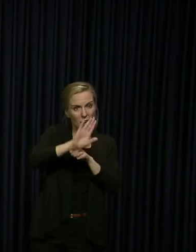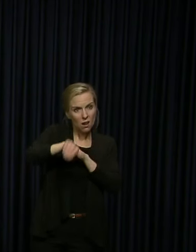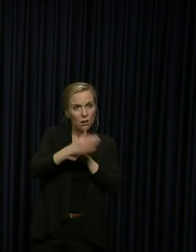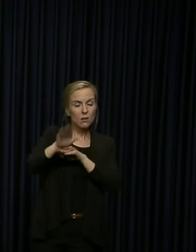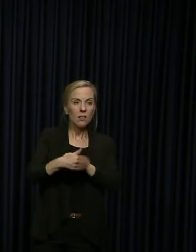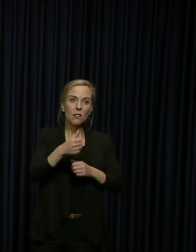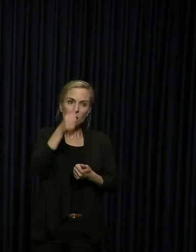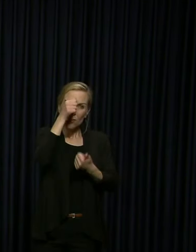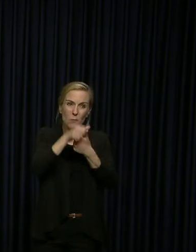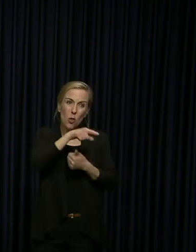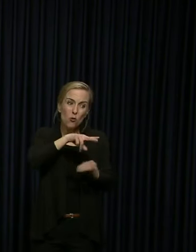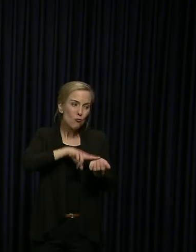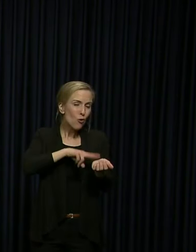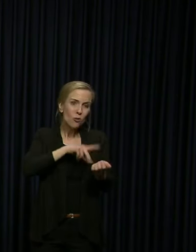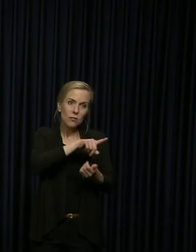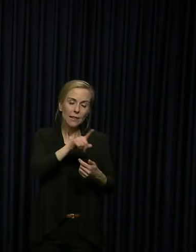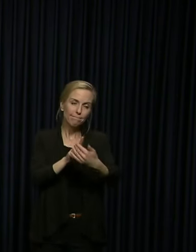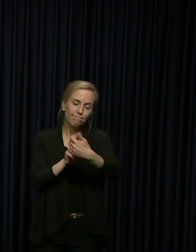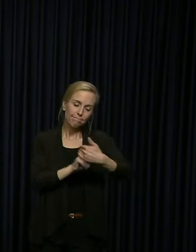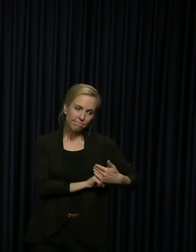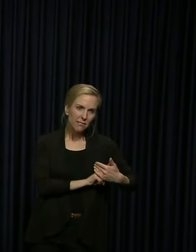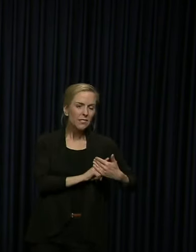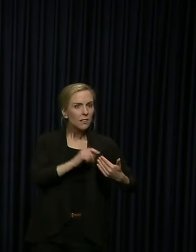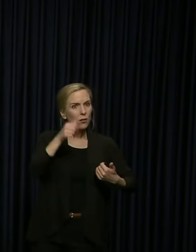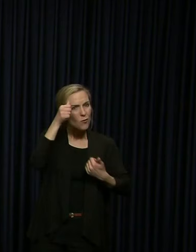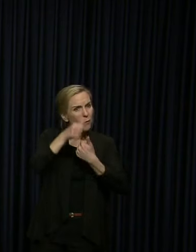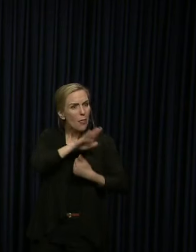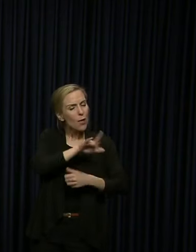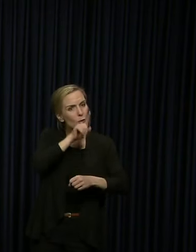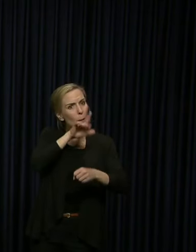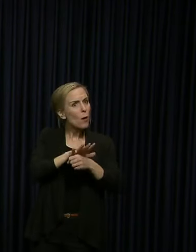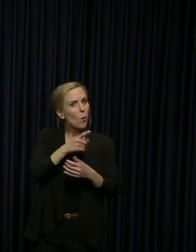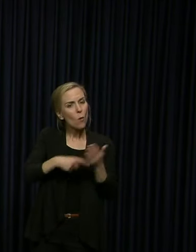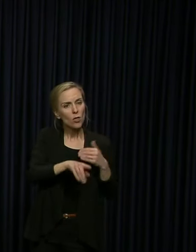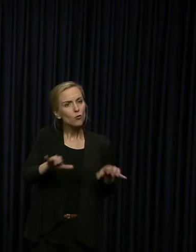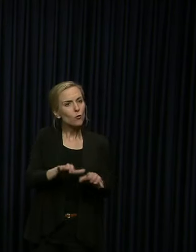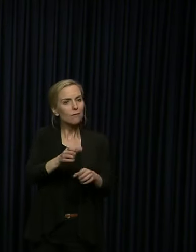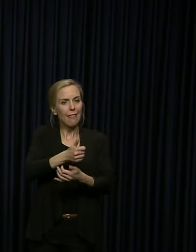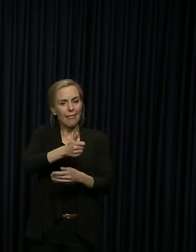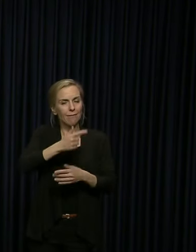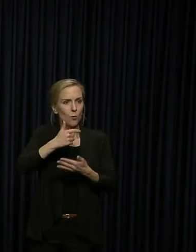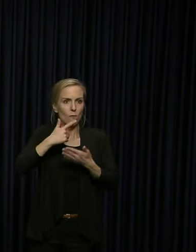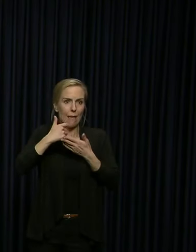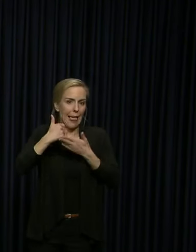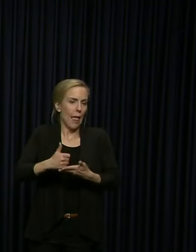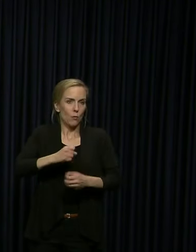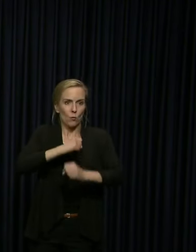IF WE HAD UNLIMITED TESTS, WE WOULD ABSOLUTELY LIKE TO TEST